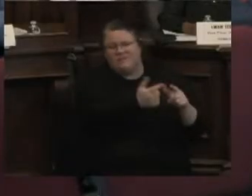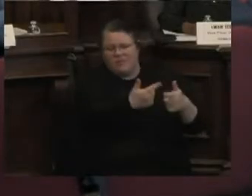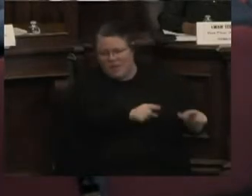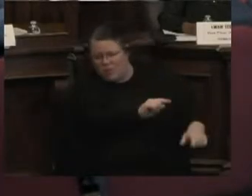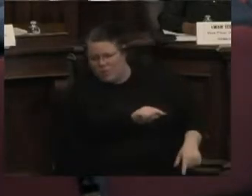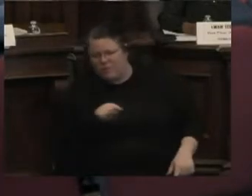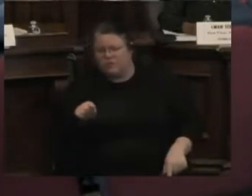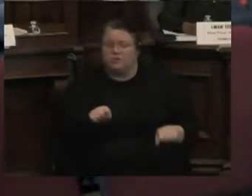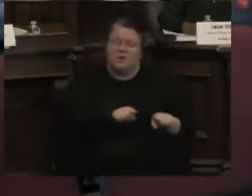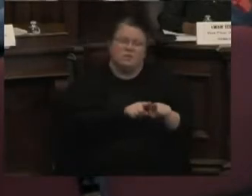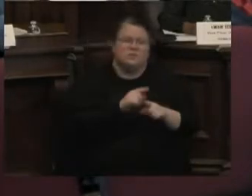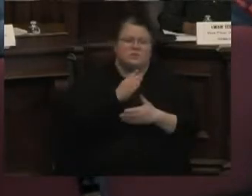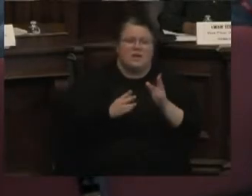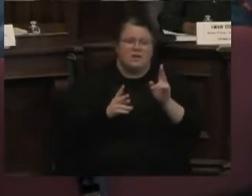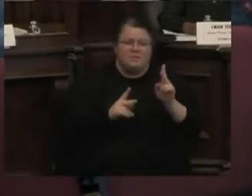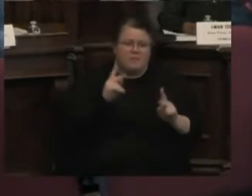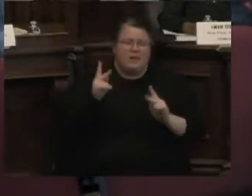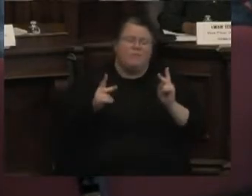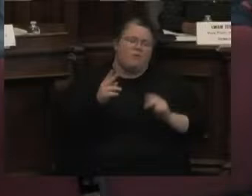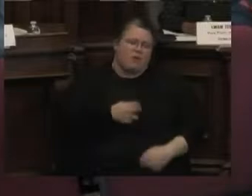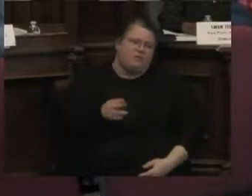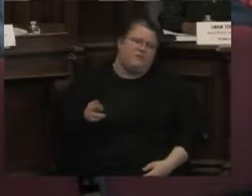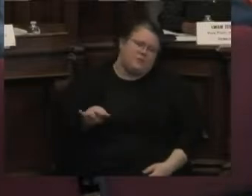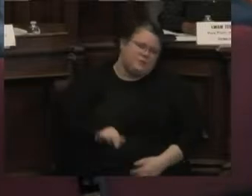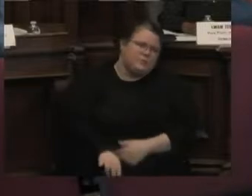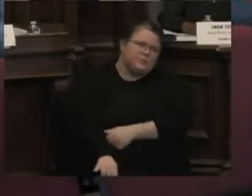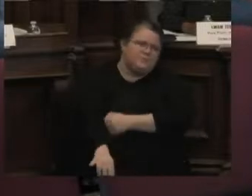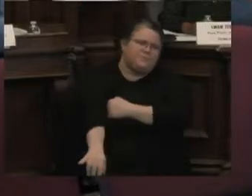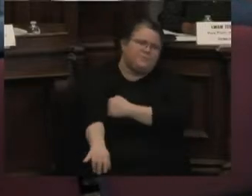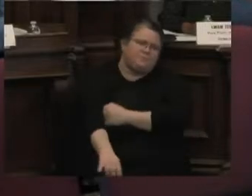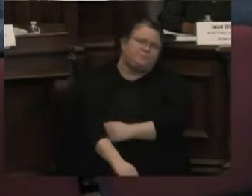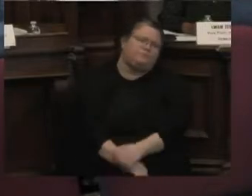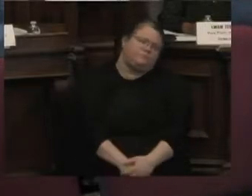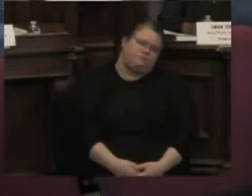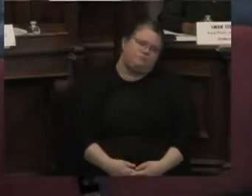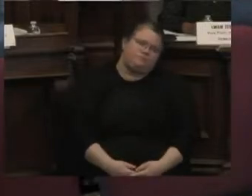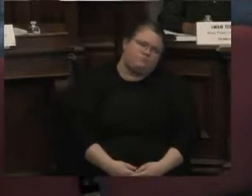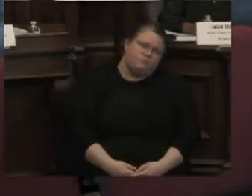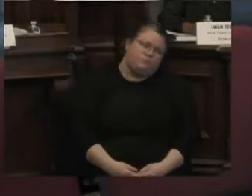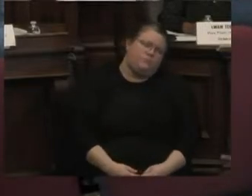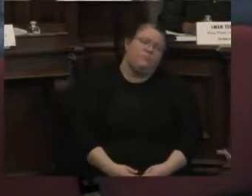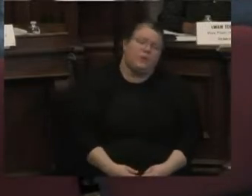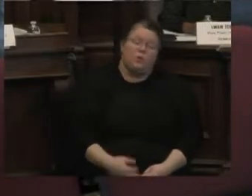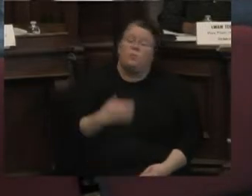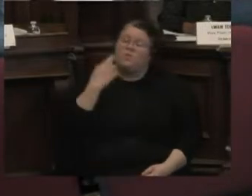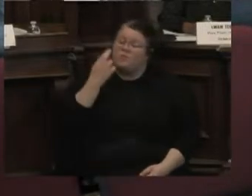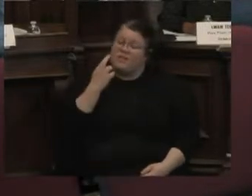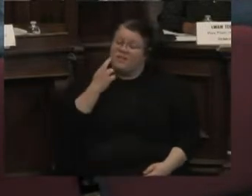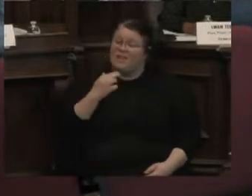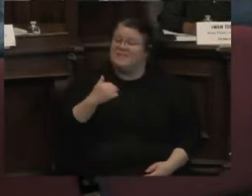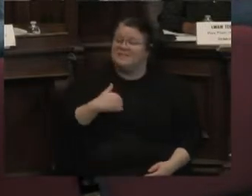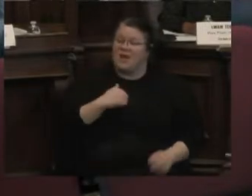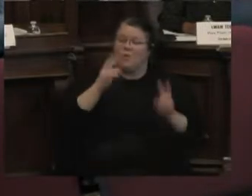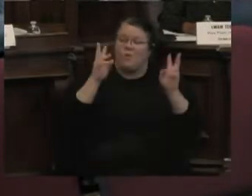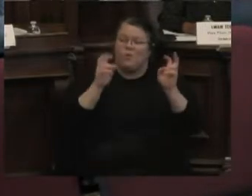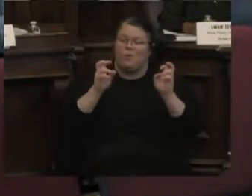everyone speaks English, right? Some people speak a different language or are even deaf or